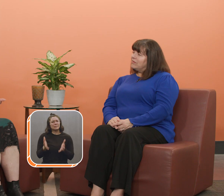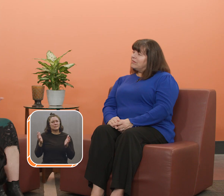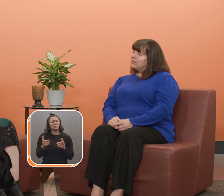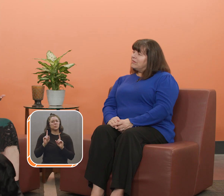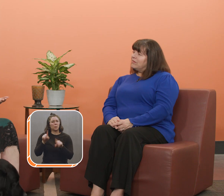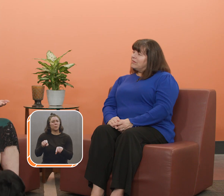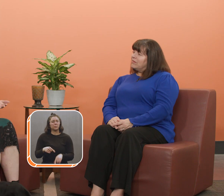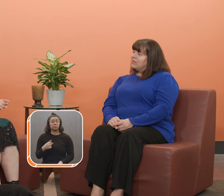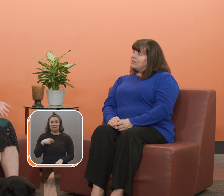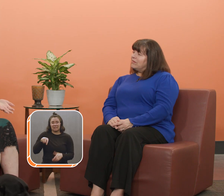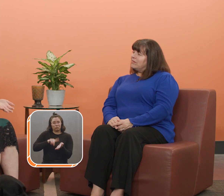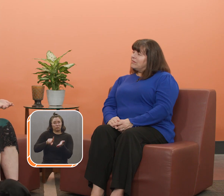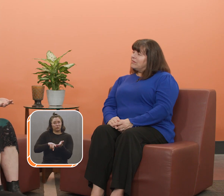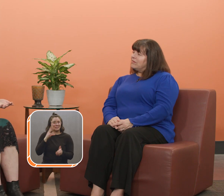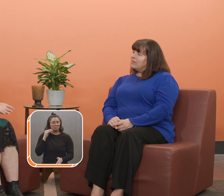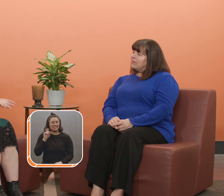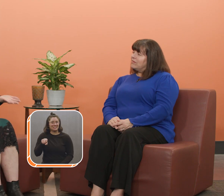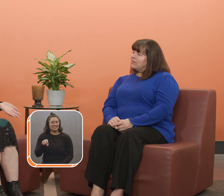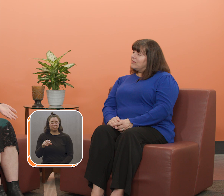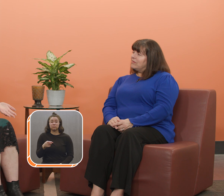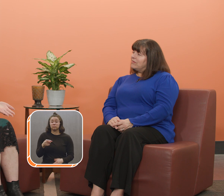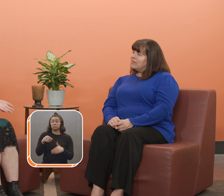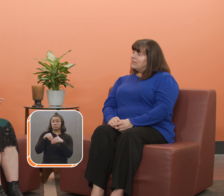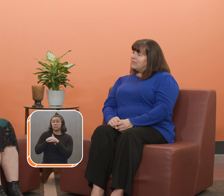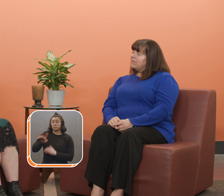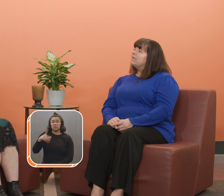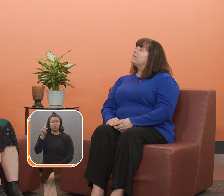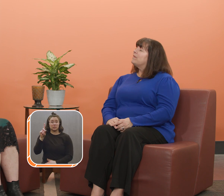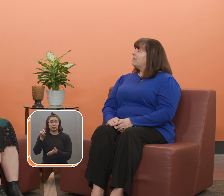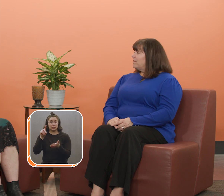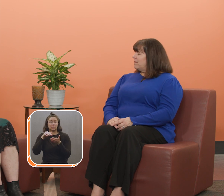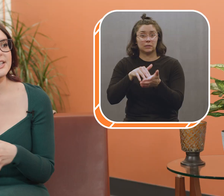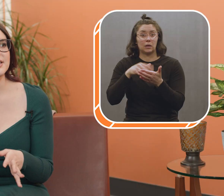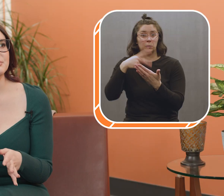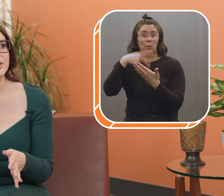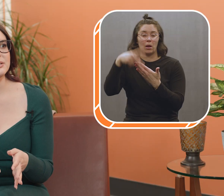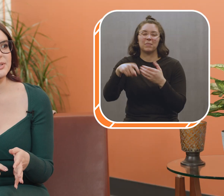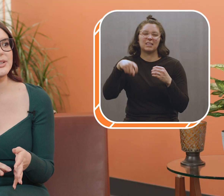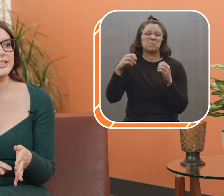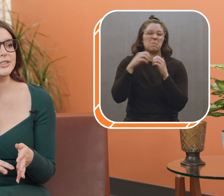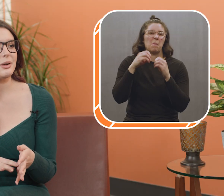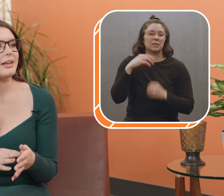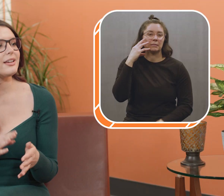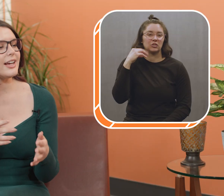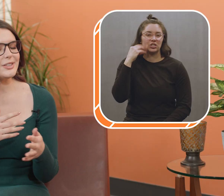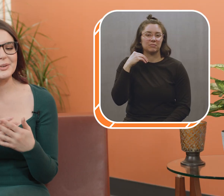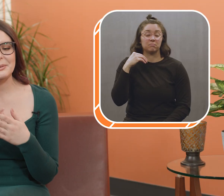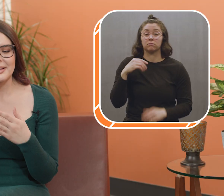I needed research experience in order to get into a PhD program. I needed more experience, so I started applying